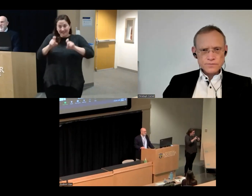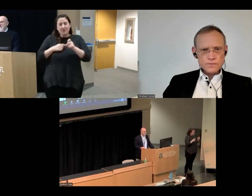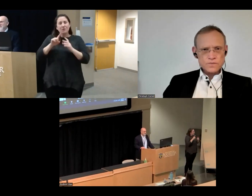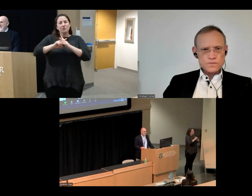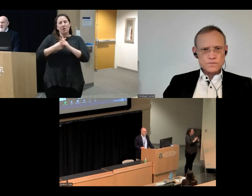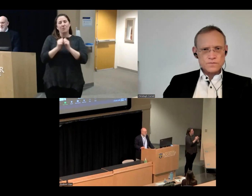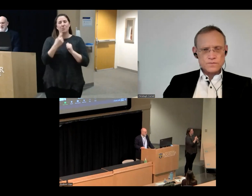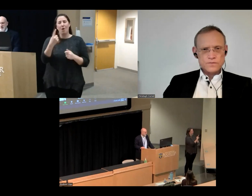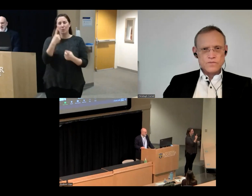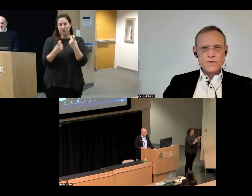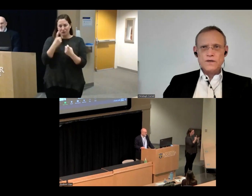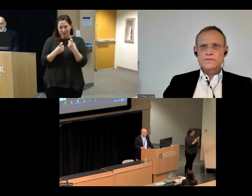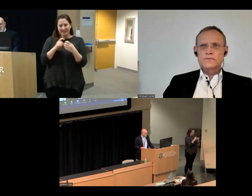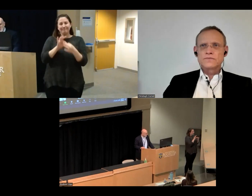one that came in from Zoom.